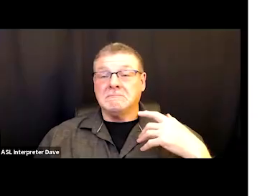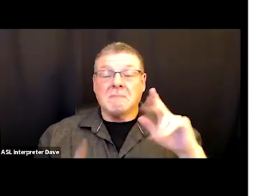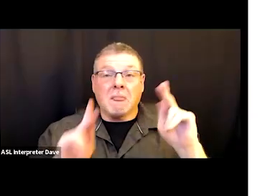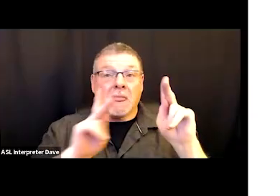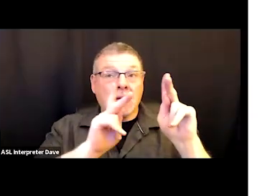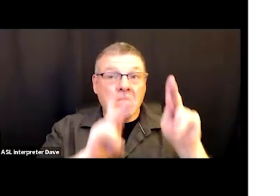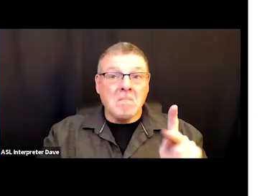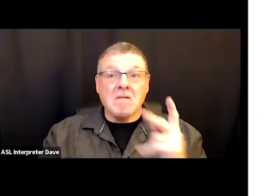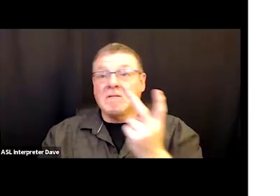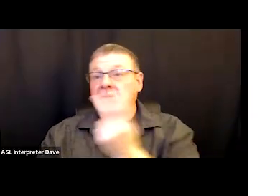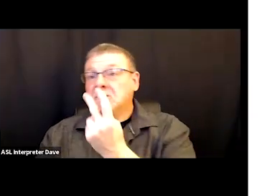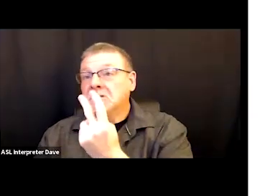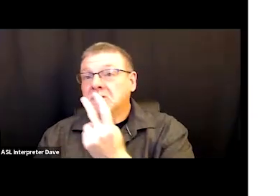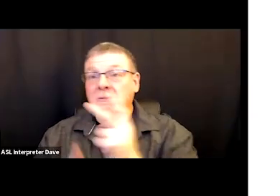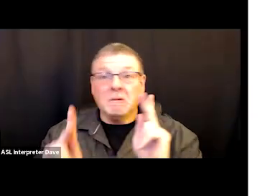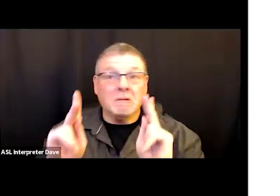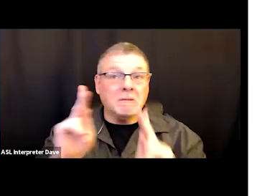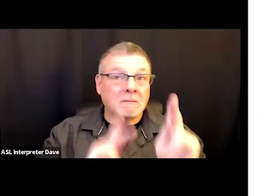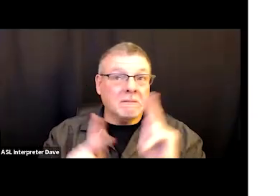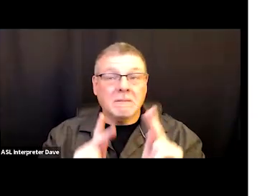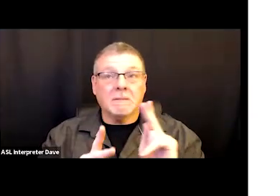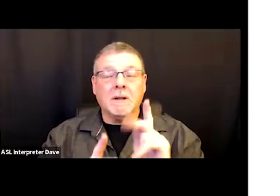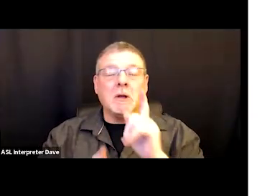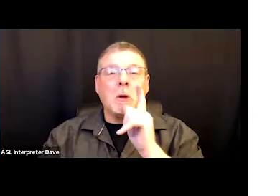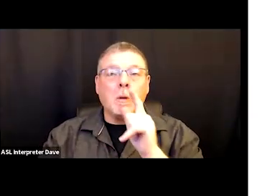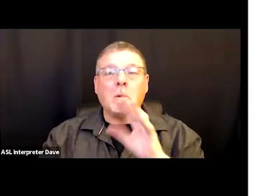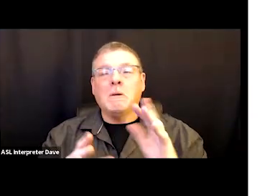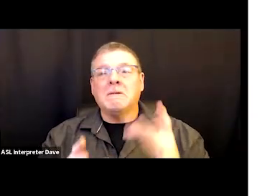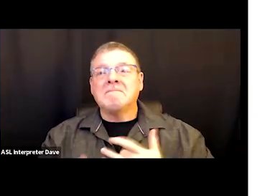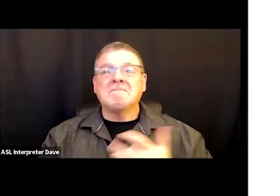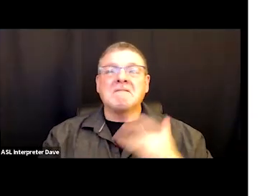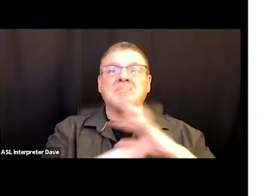or two individuals that are engaging our clients